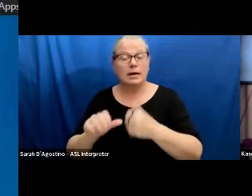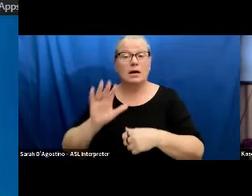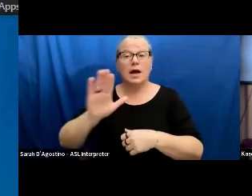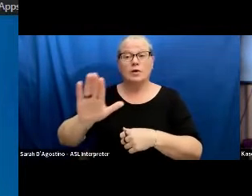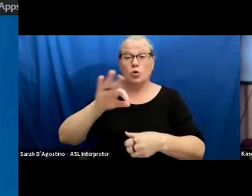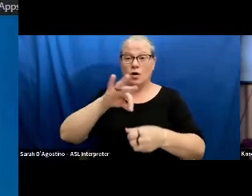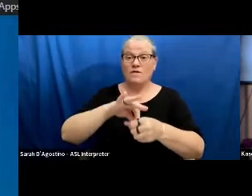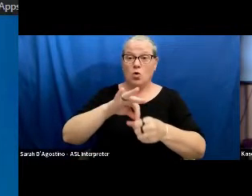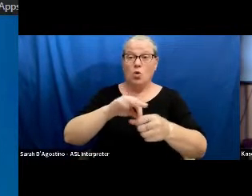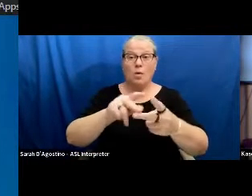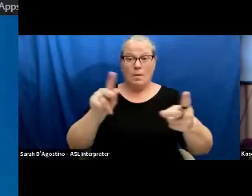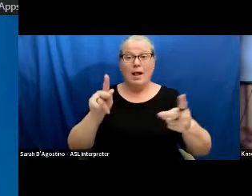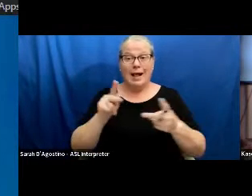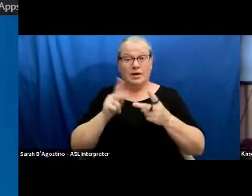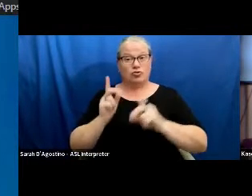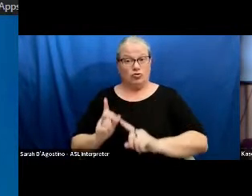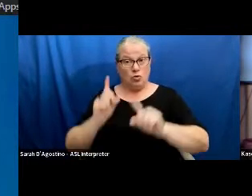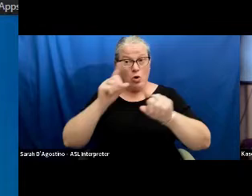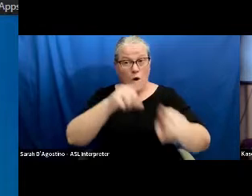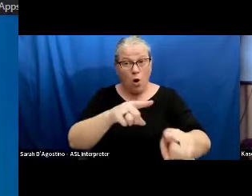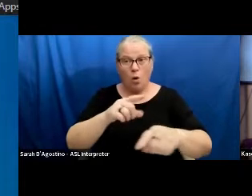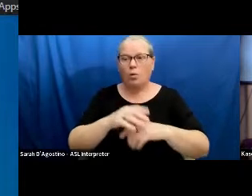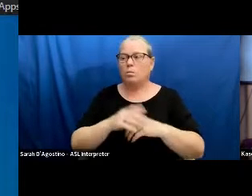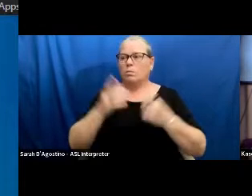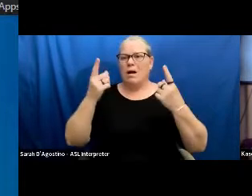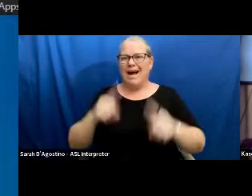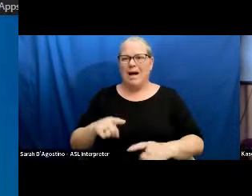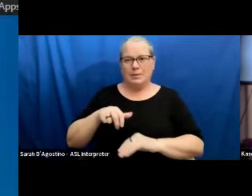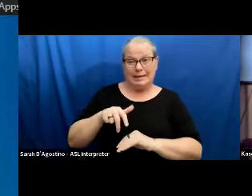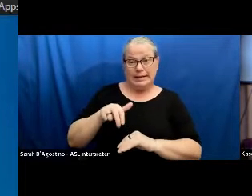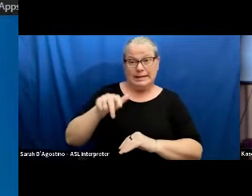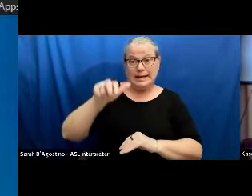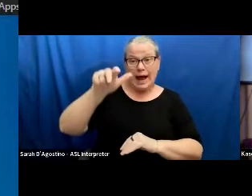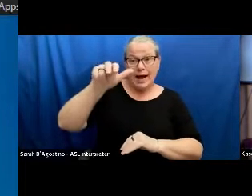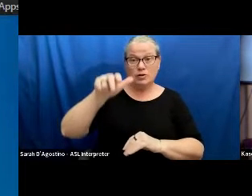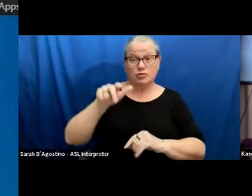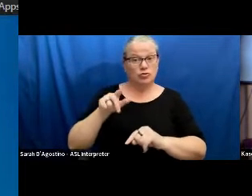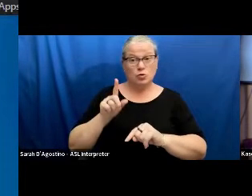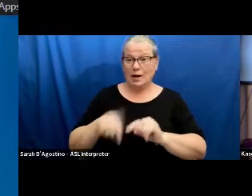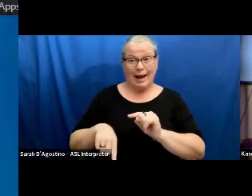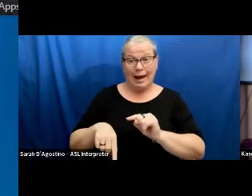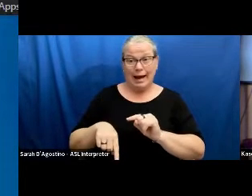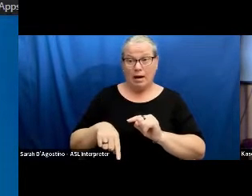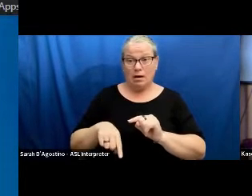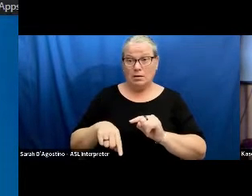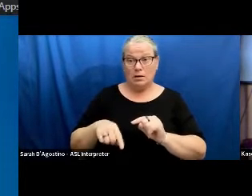because you can't go up the stairs you're not able to come in and cast your vote that's also